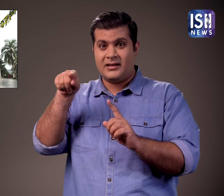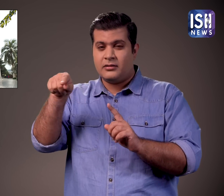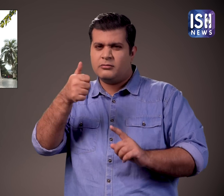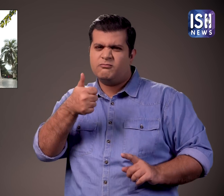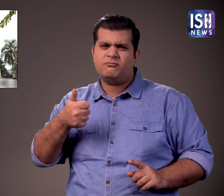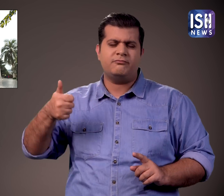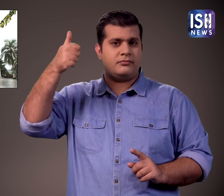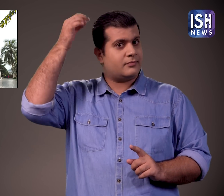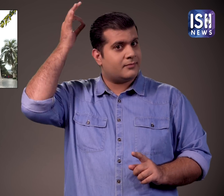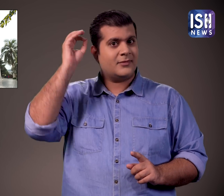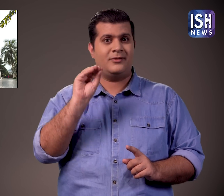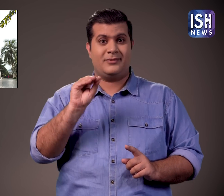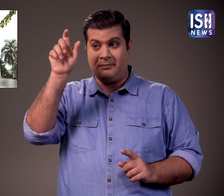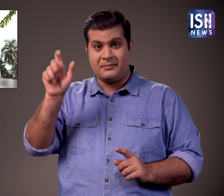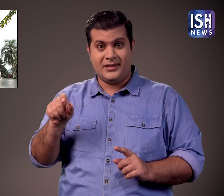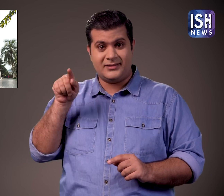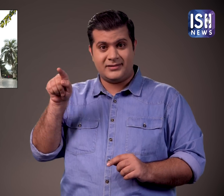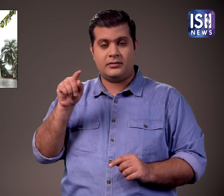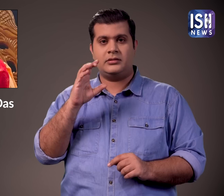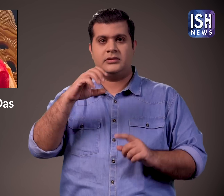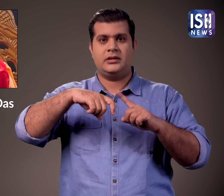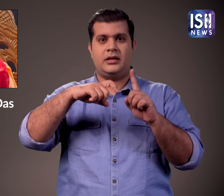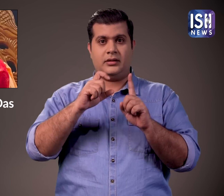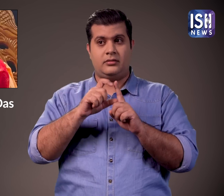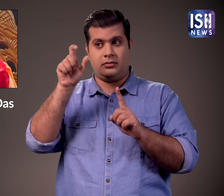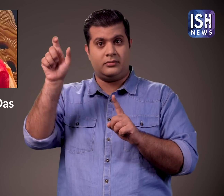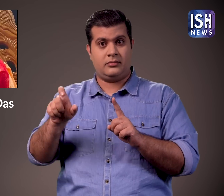and its head is Chinmoy Krishna Das, a monk.